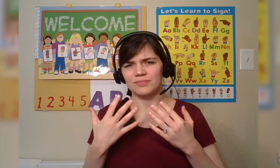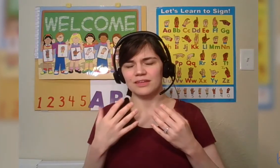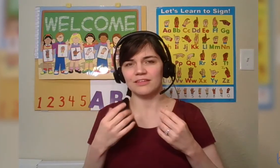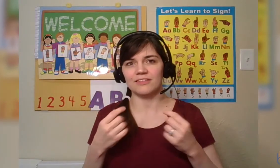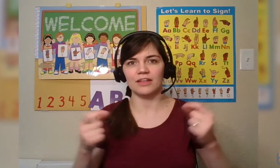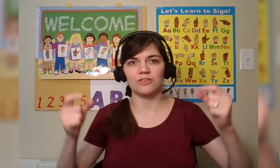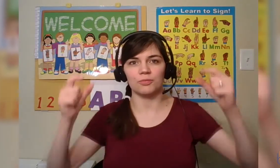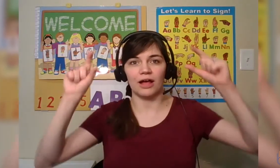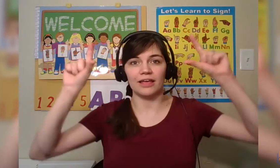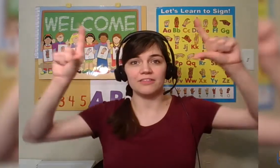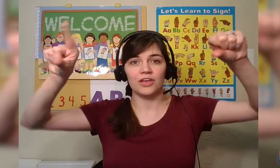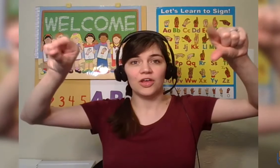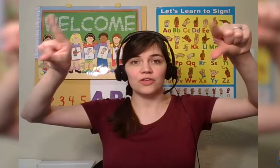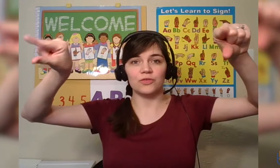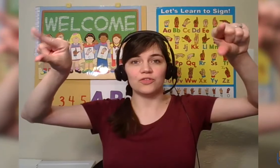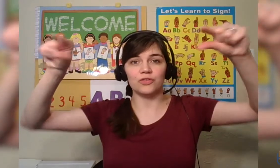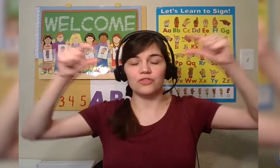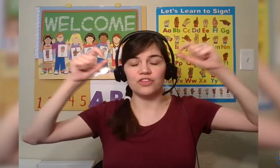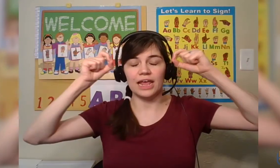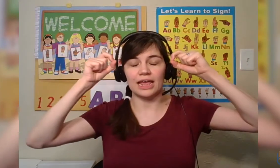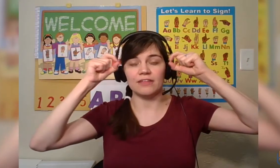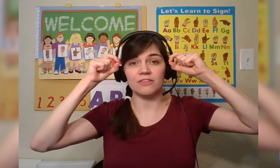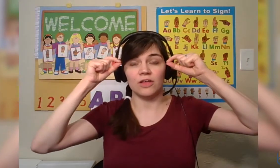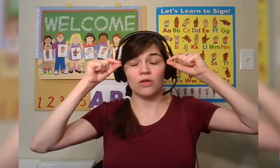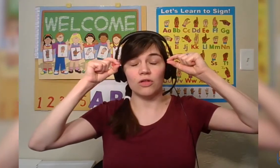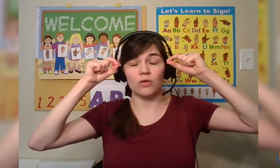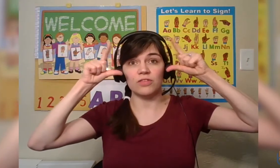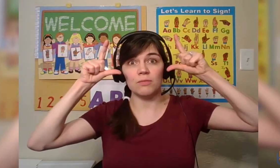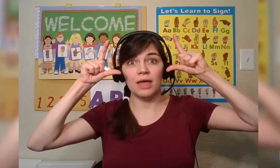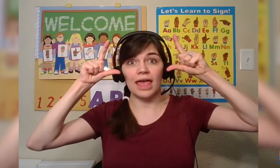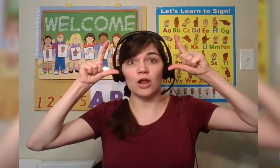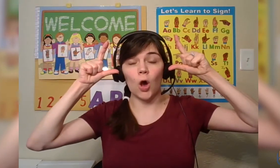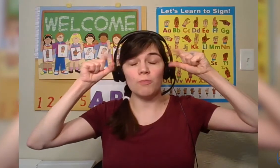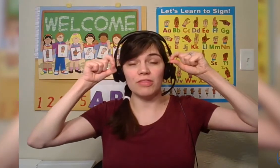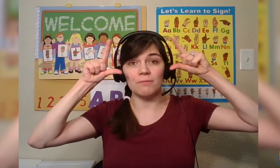To sign, "surprised," use two G-hands, close them and open them